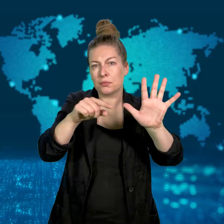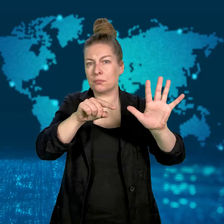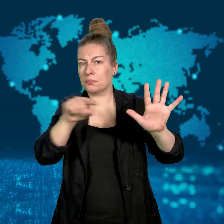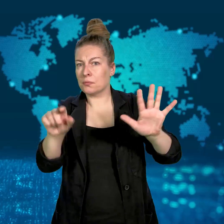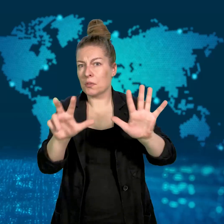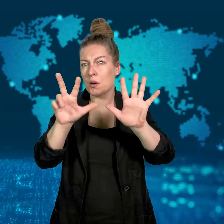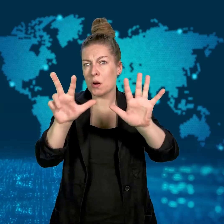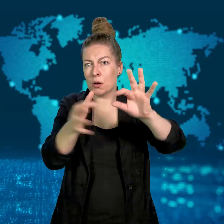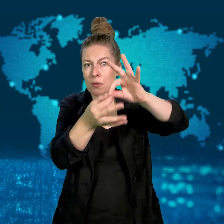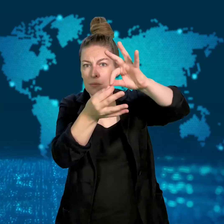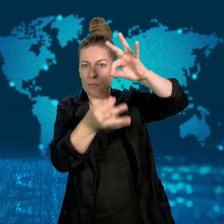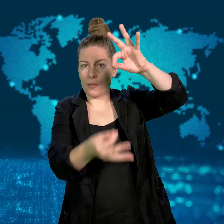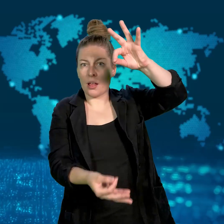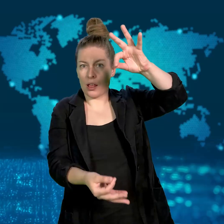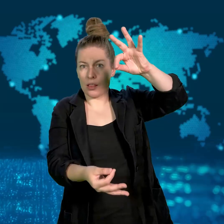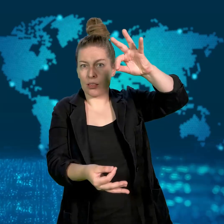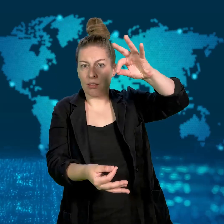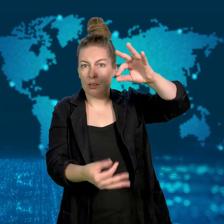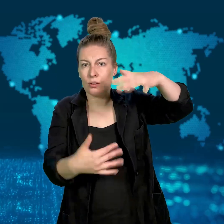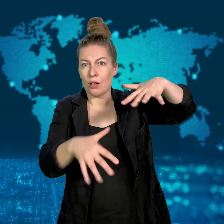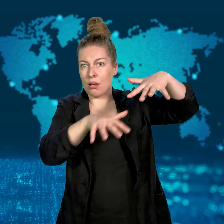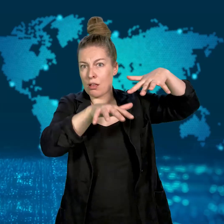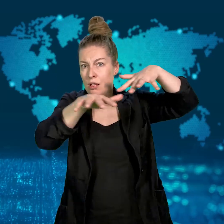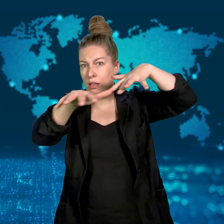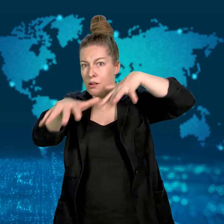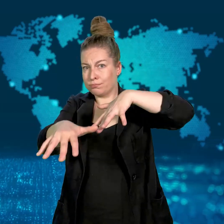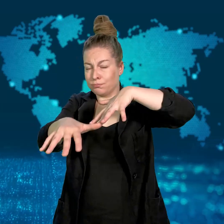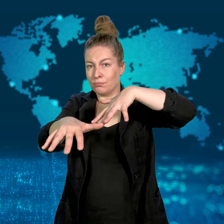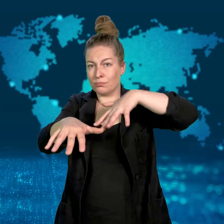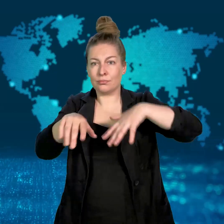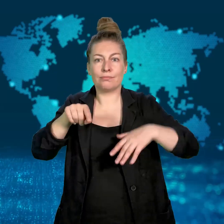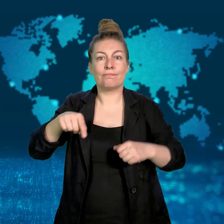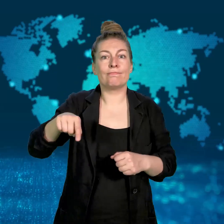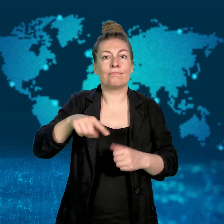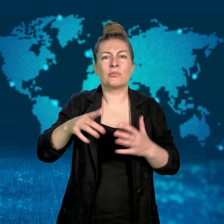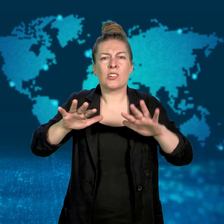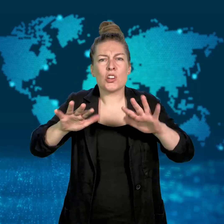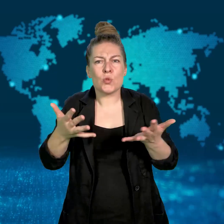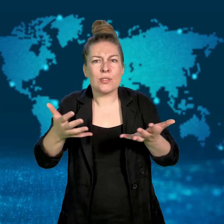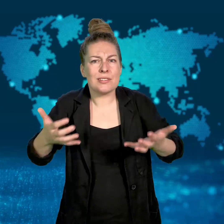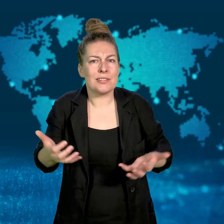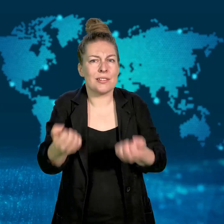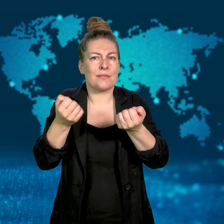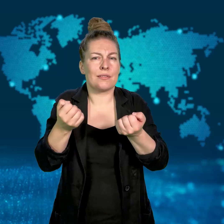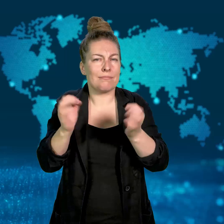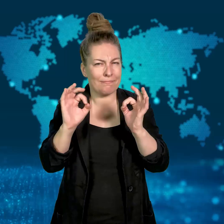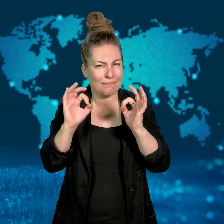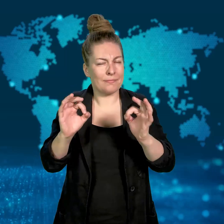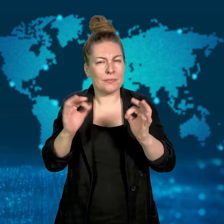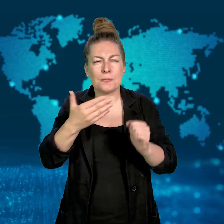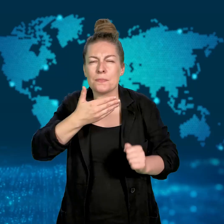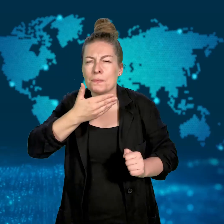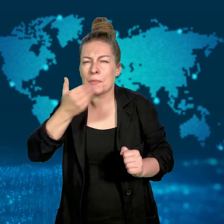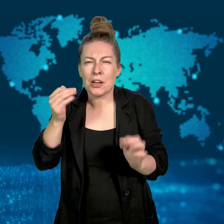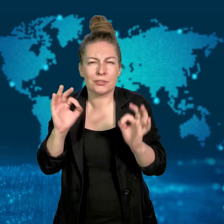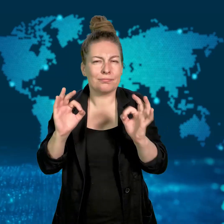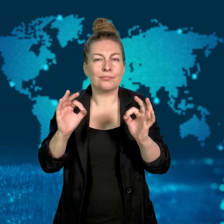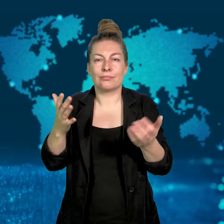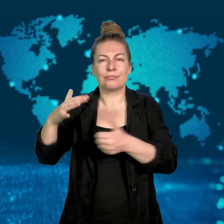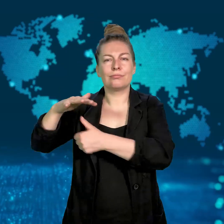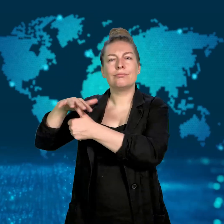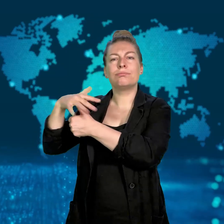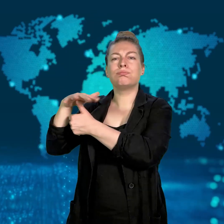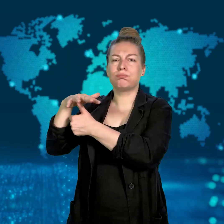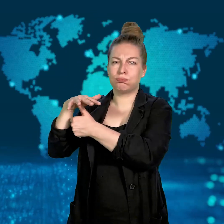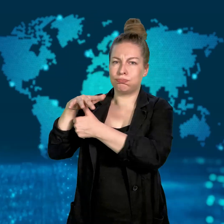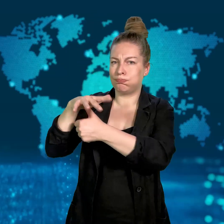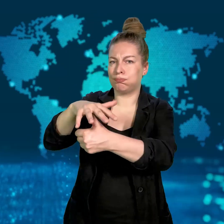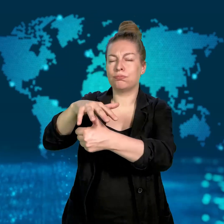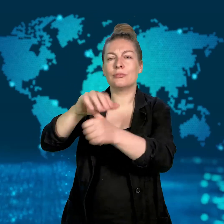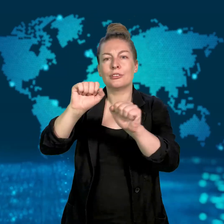The debris on the highway is 6 to 8 meters deep,